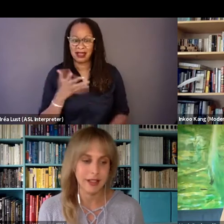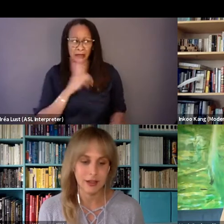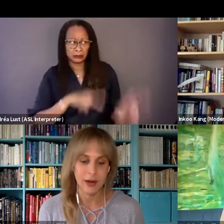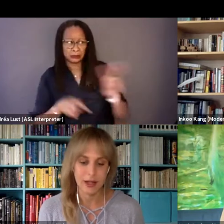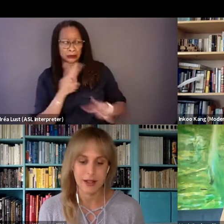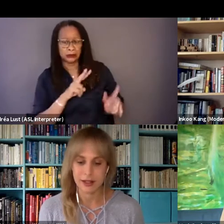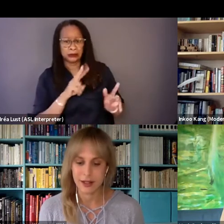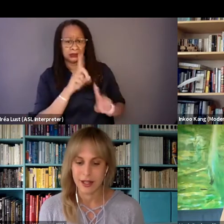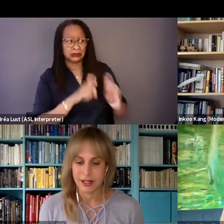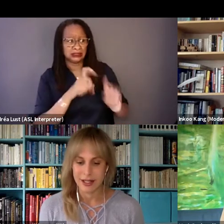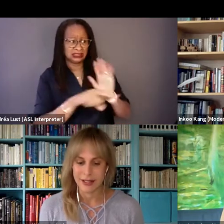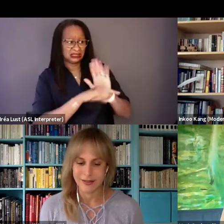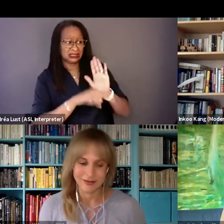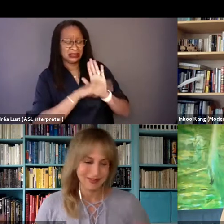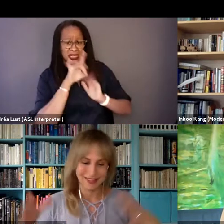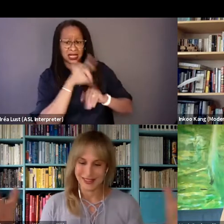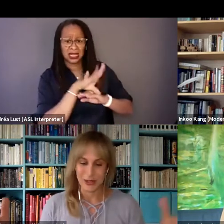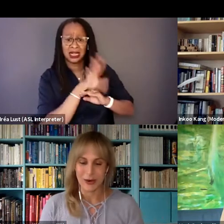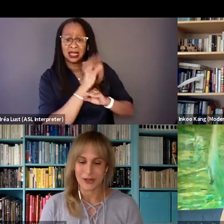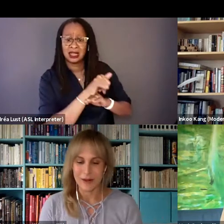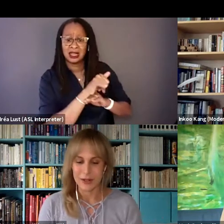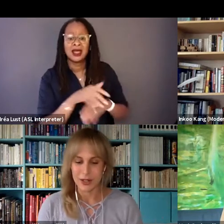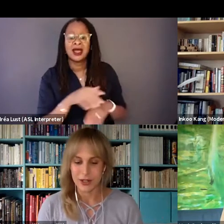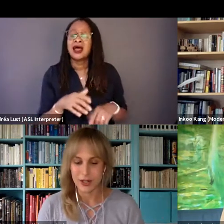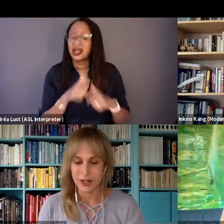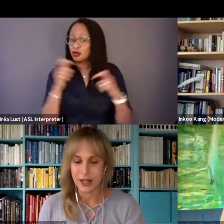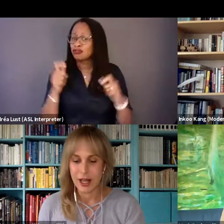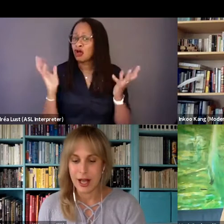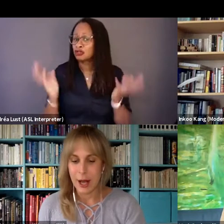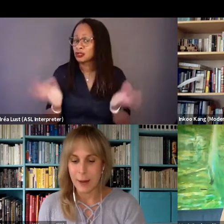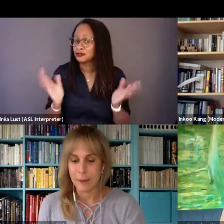and discredited in a large conversation,